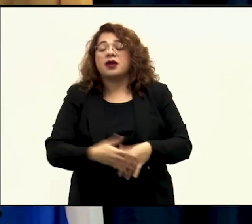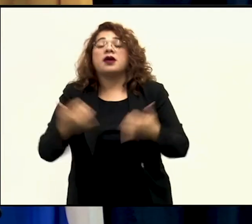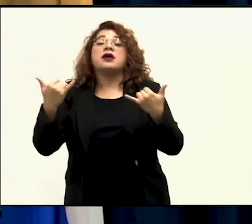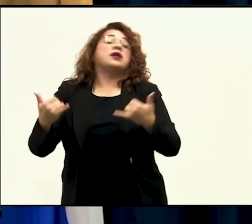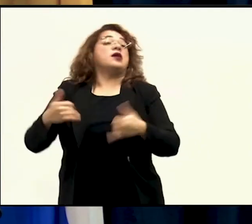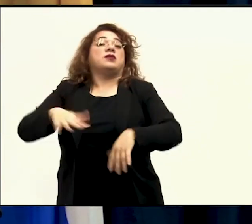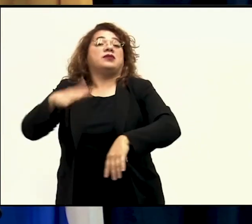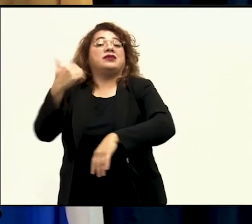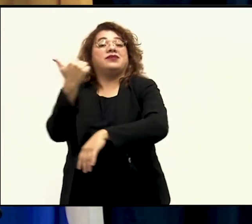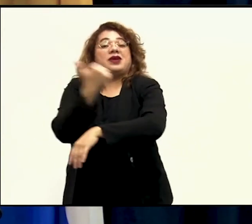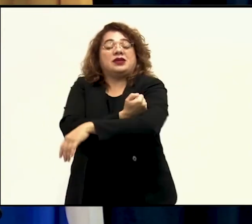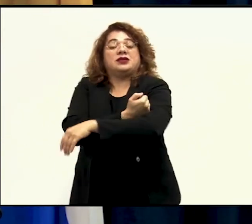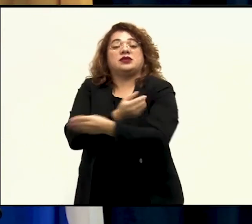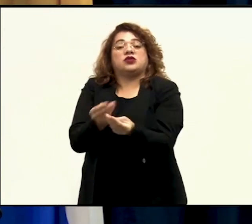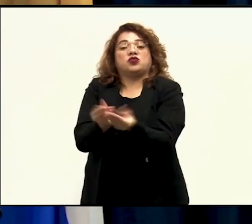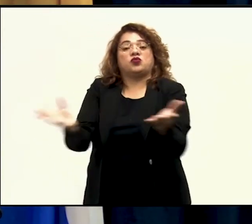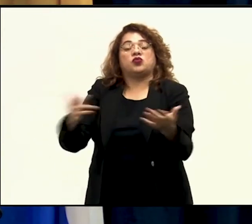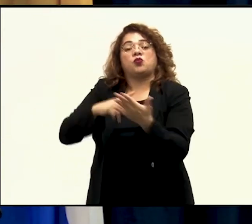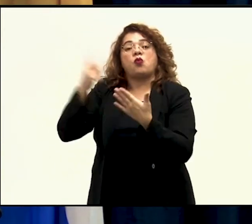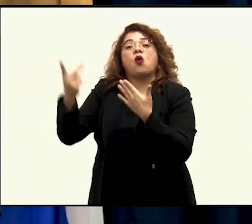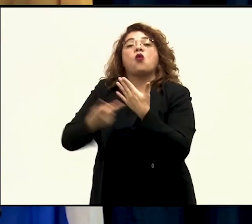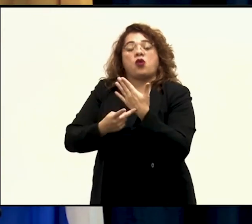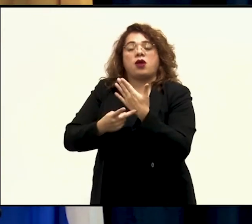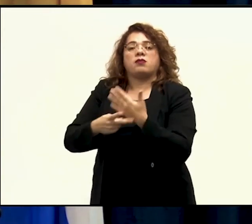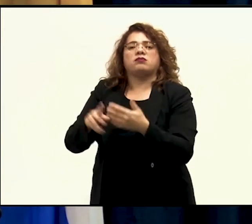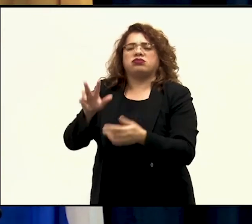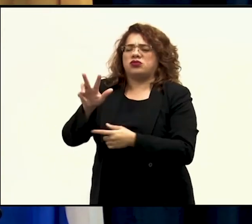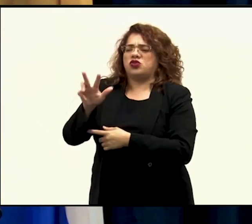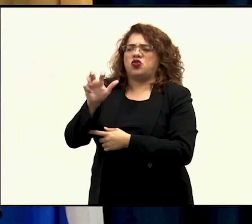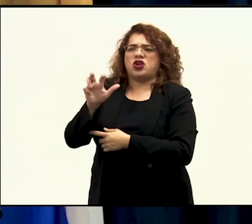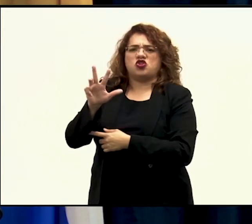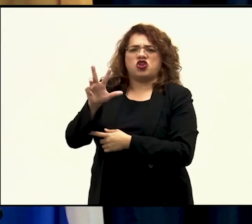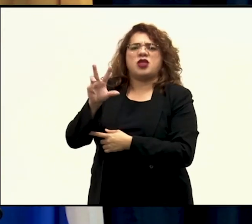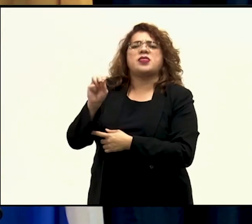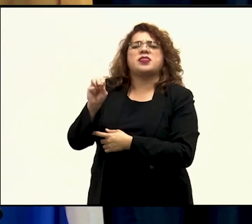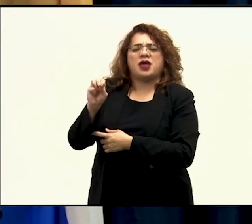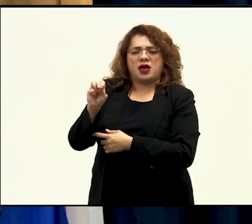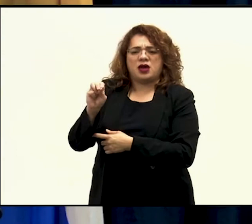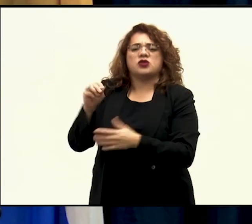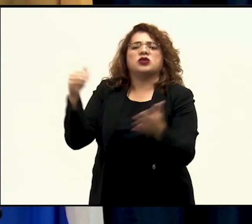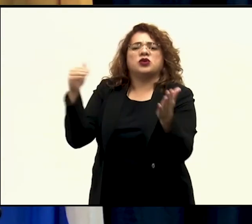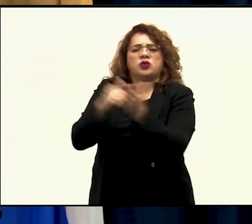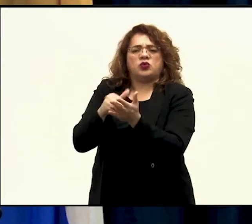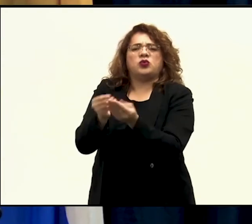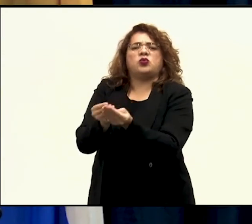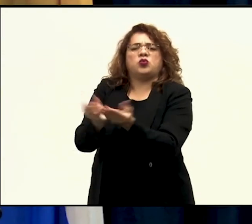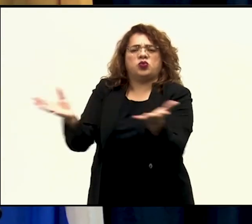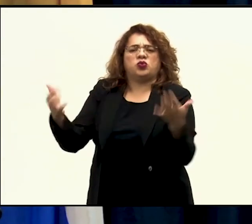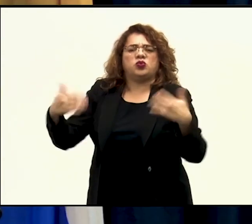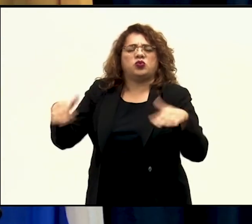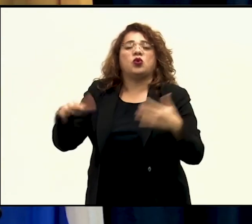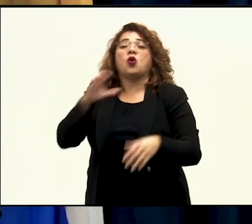Our vaccination distribution program has administered you know over 330,000 vaccines. We've been doing 12 to 15 year olds.